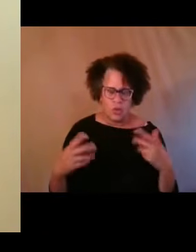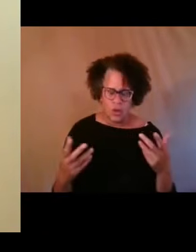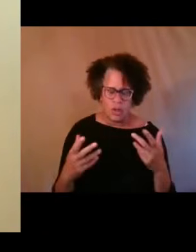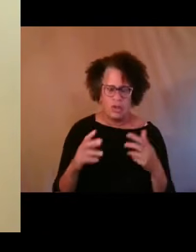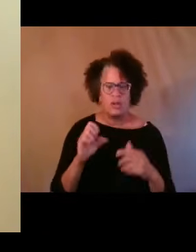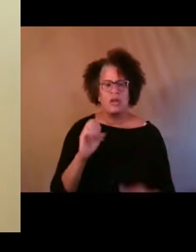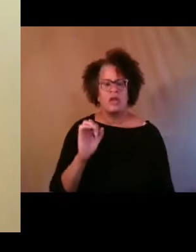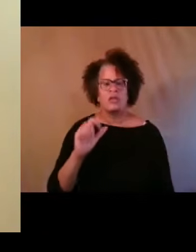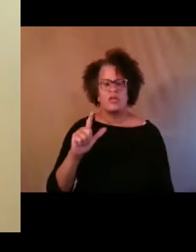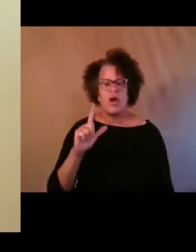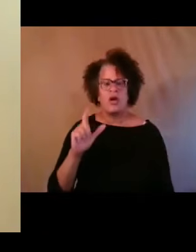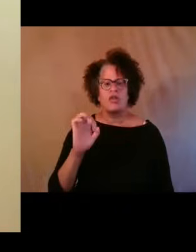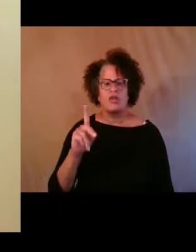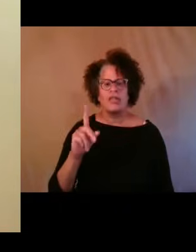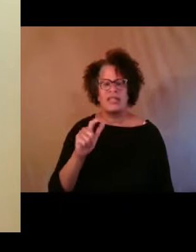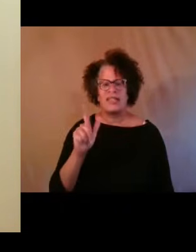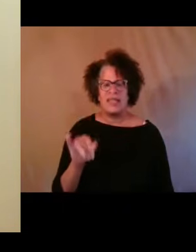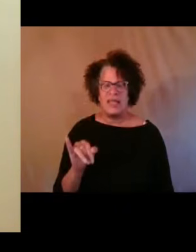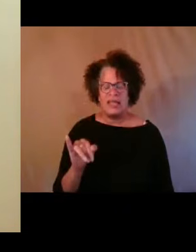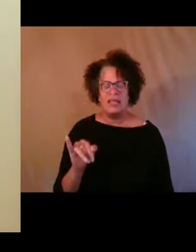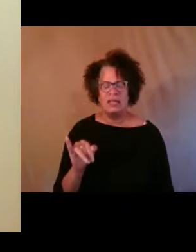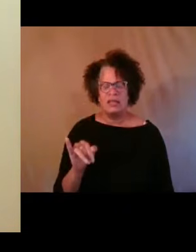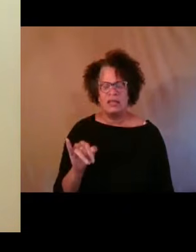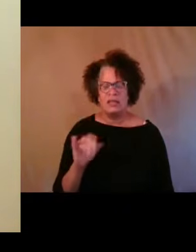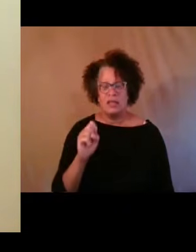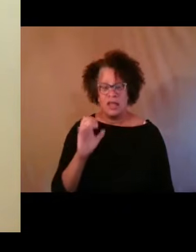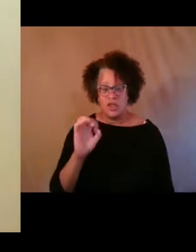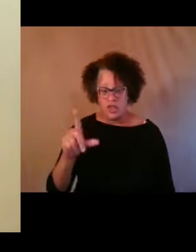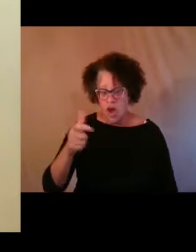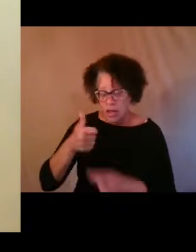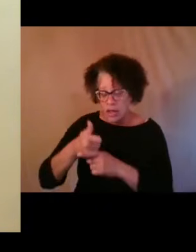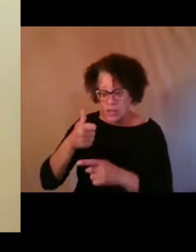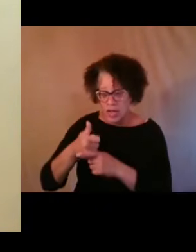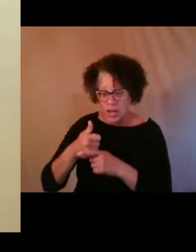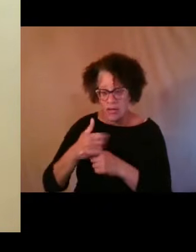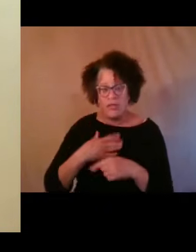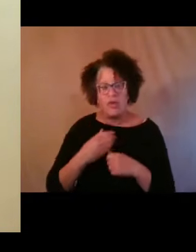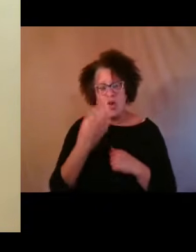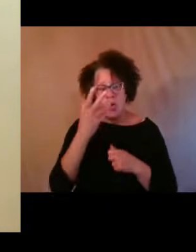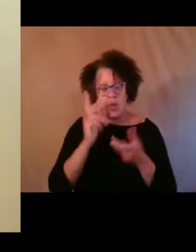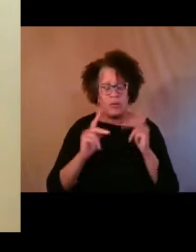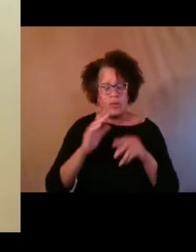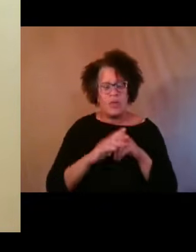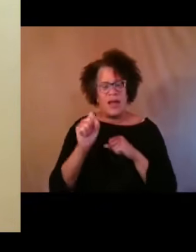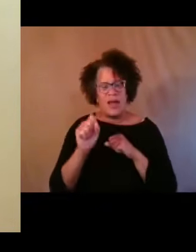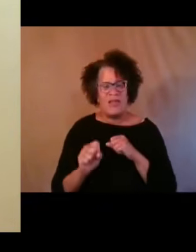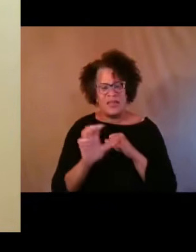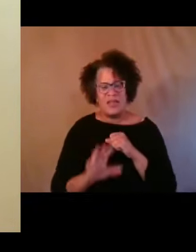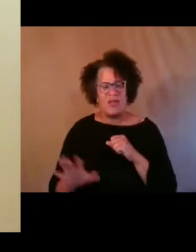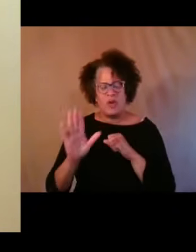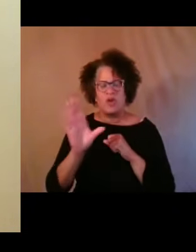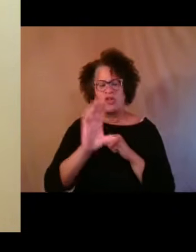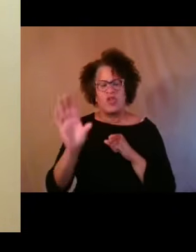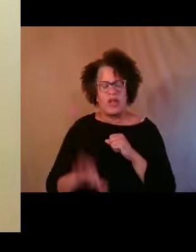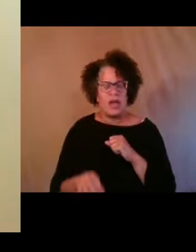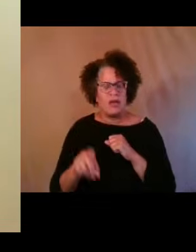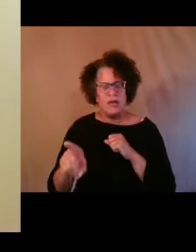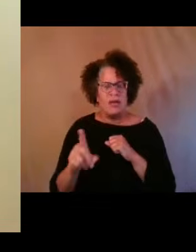Well, frankly, Saul Alinsky, a couple of white guys on the south side of Chicago did not discover,